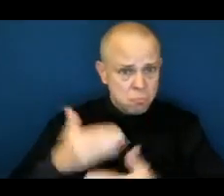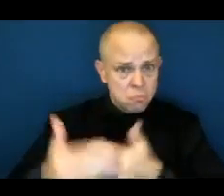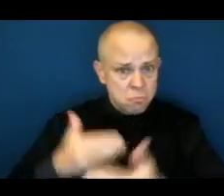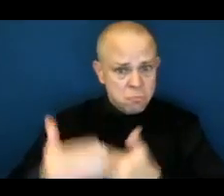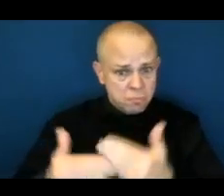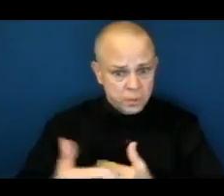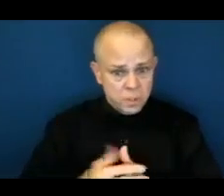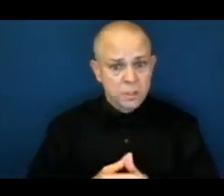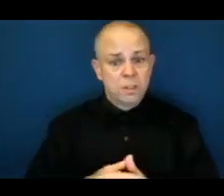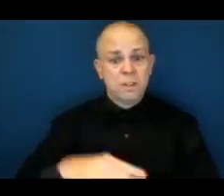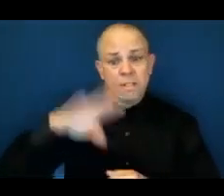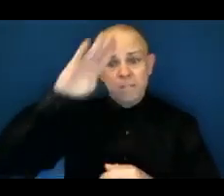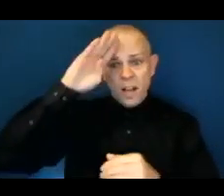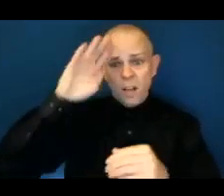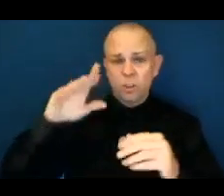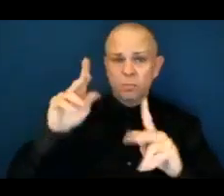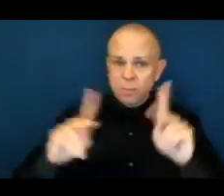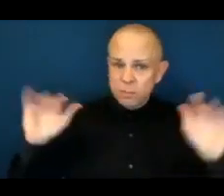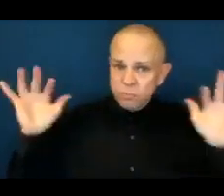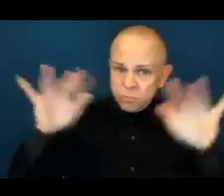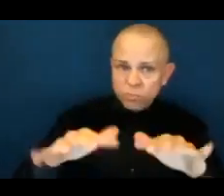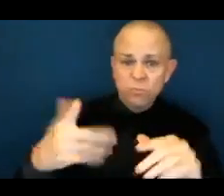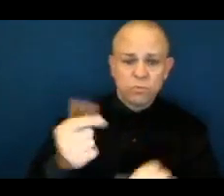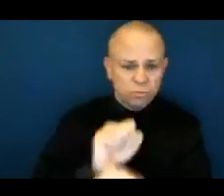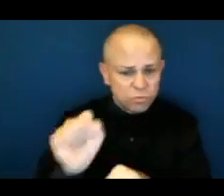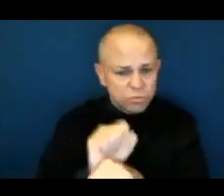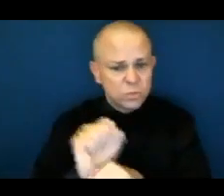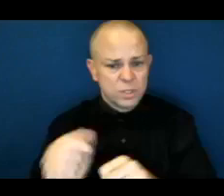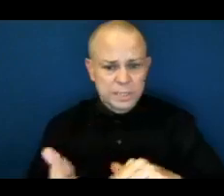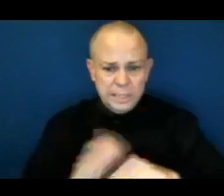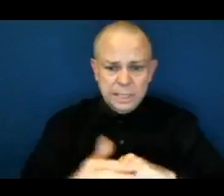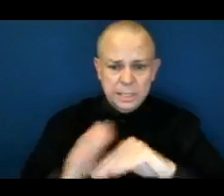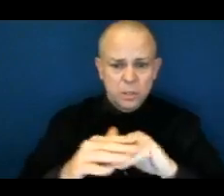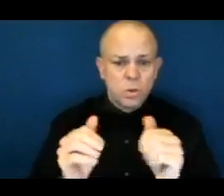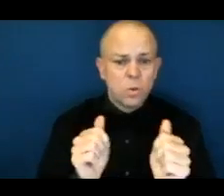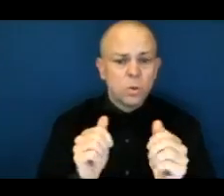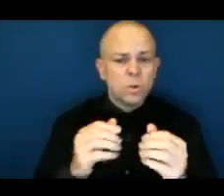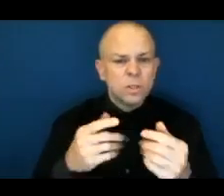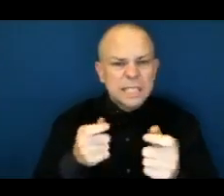containment throughout the period so essentially